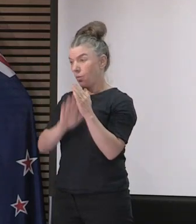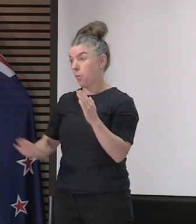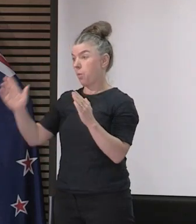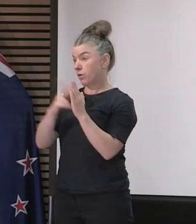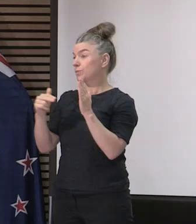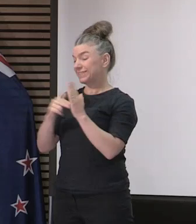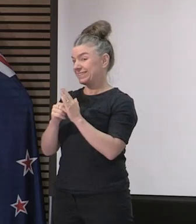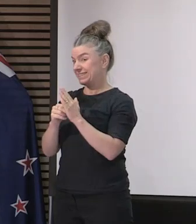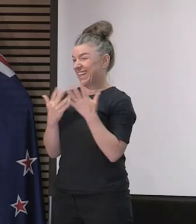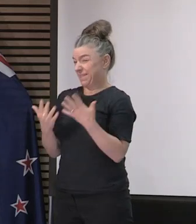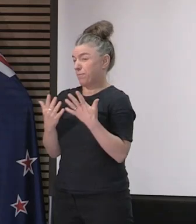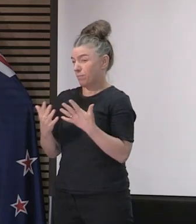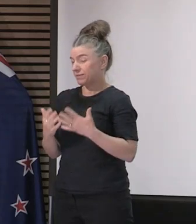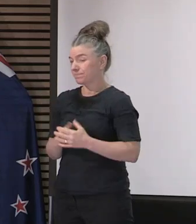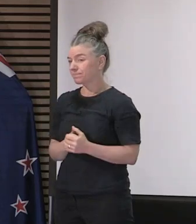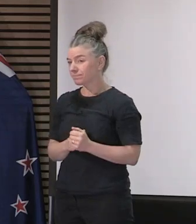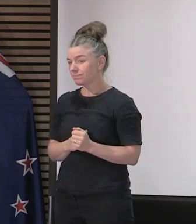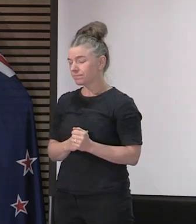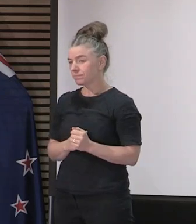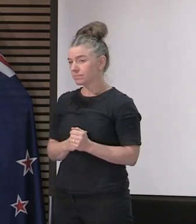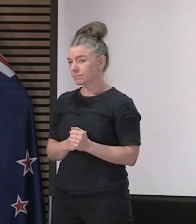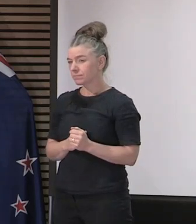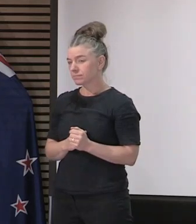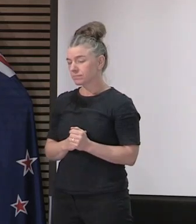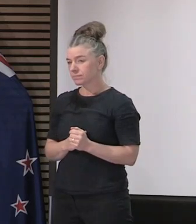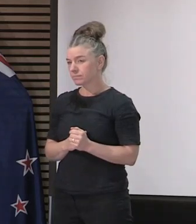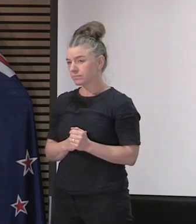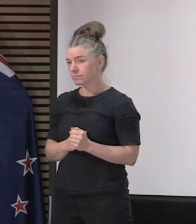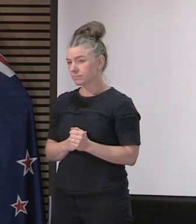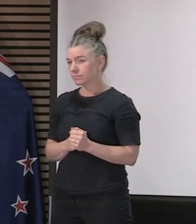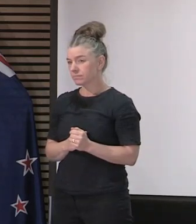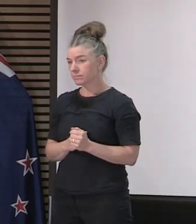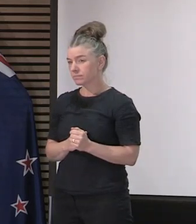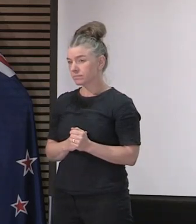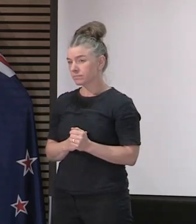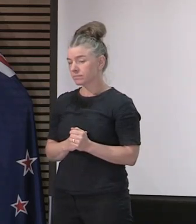position we maintain is that we maintain a single national